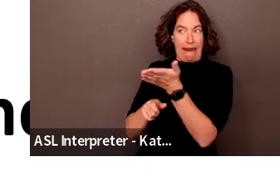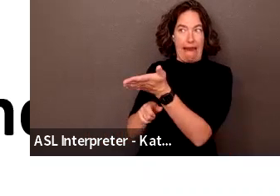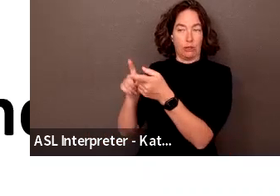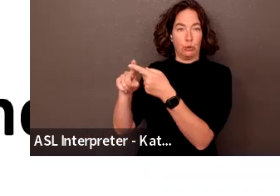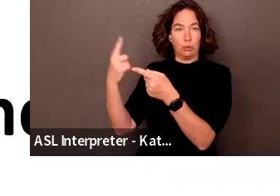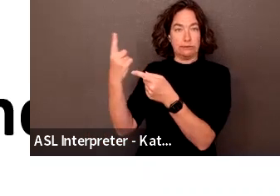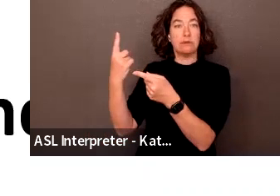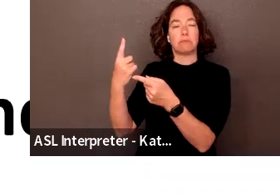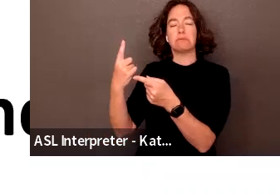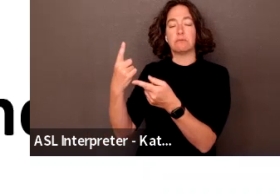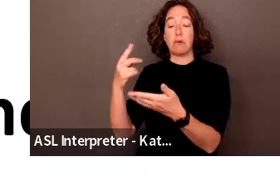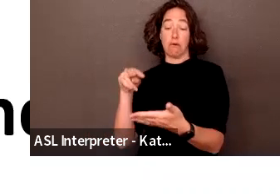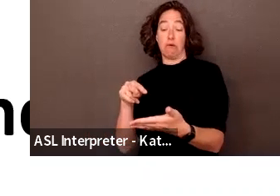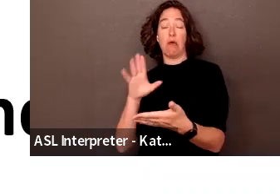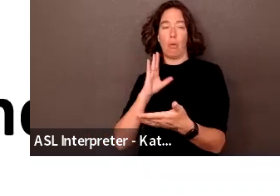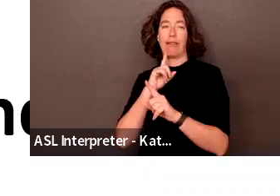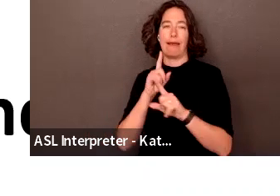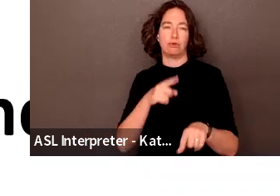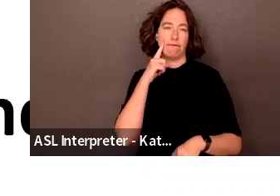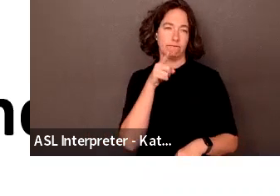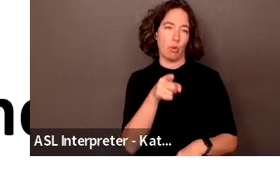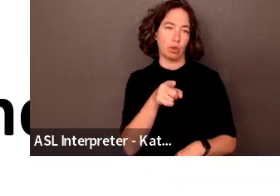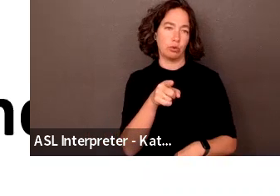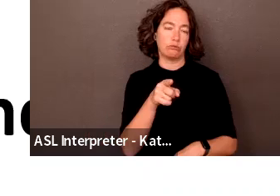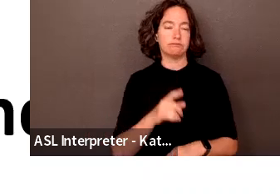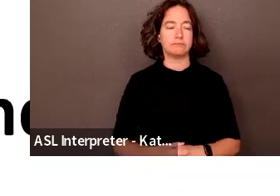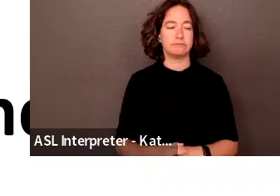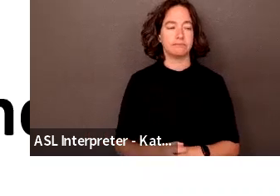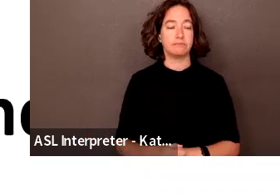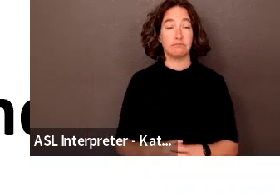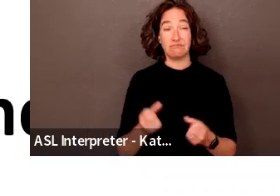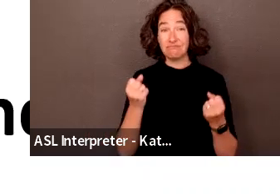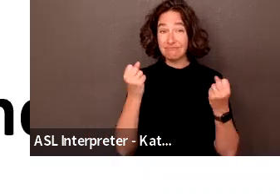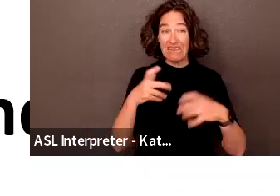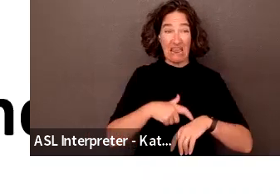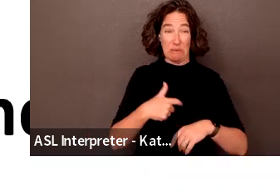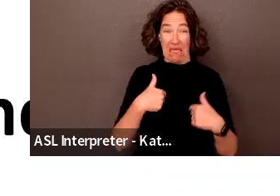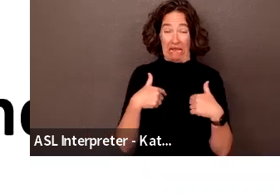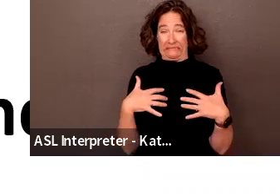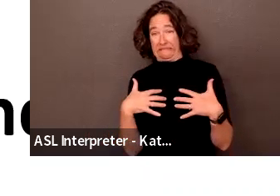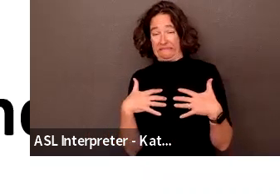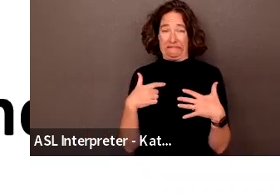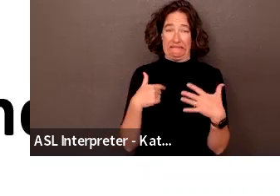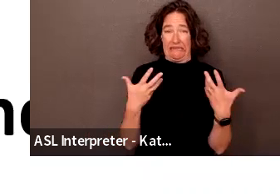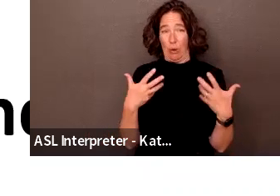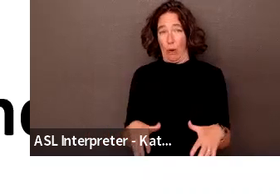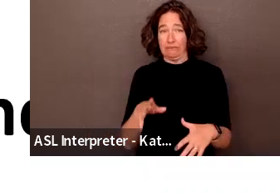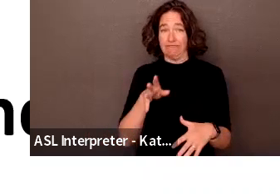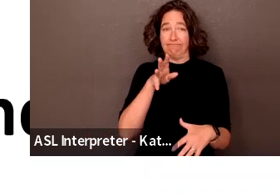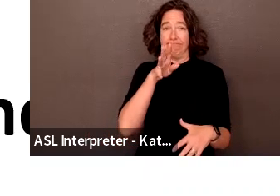that they best can. Also, in your welcome packets, there is question and answer cards so if you don't feel comfortable speaking up,